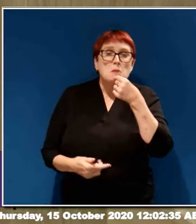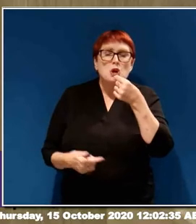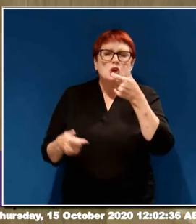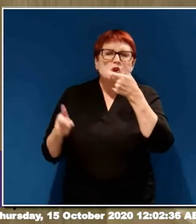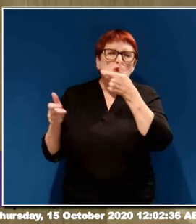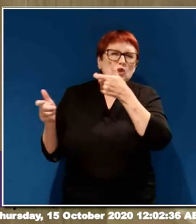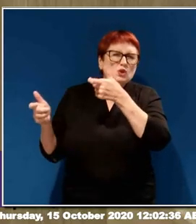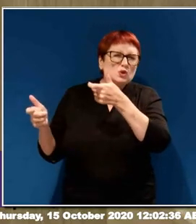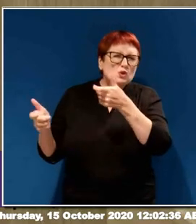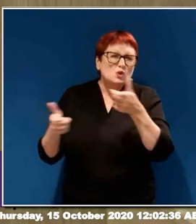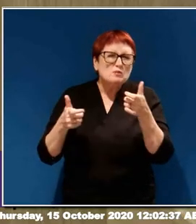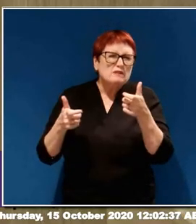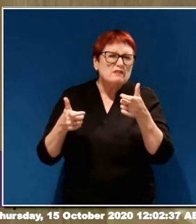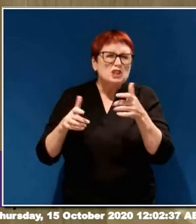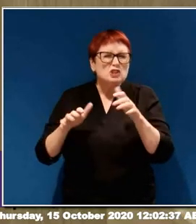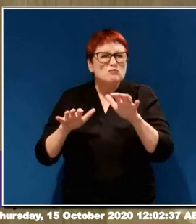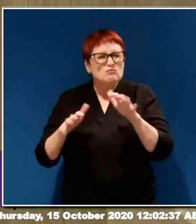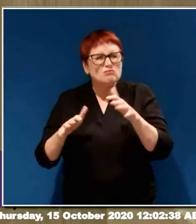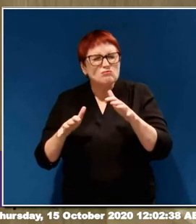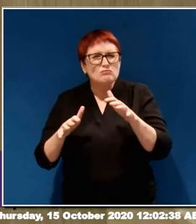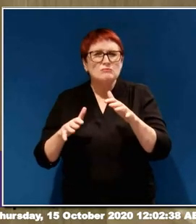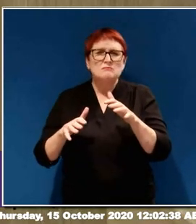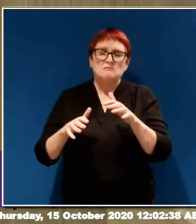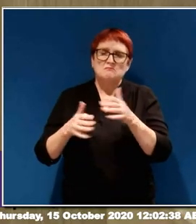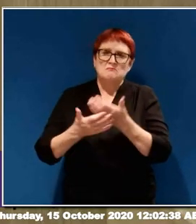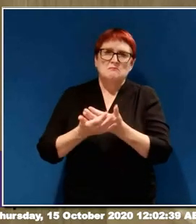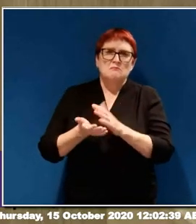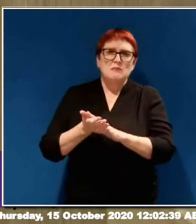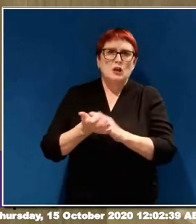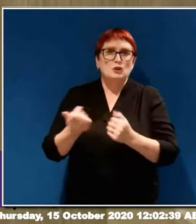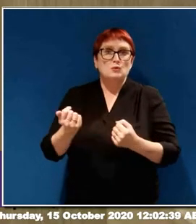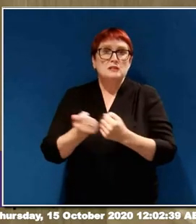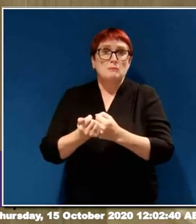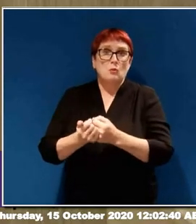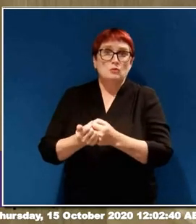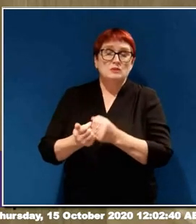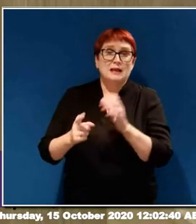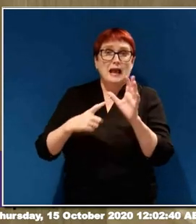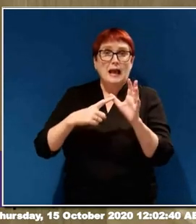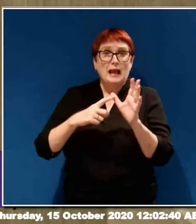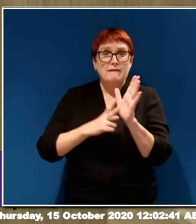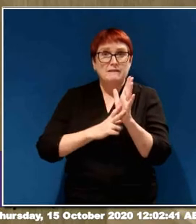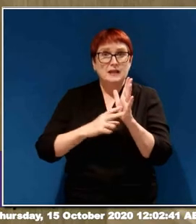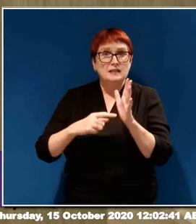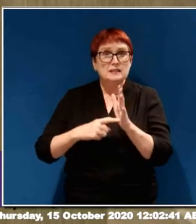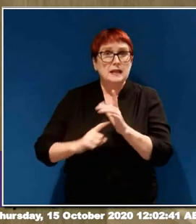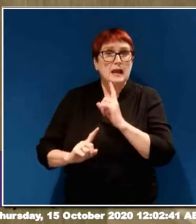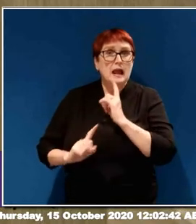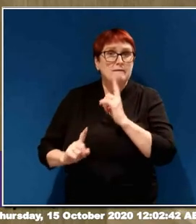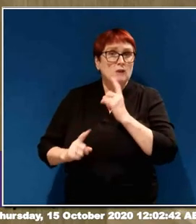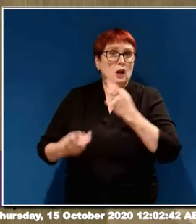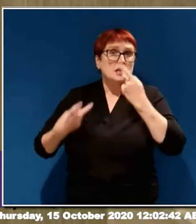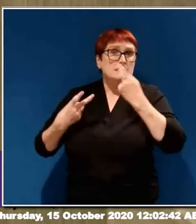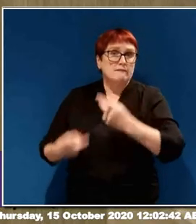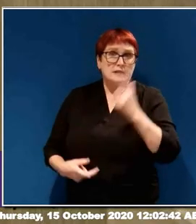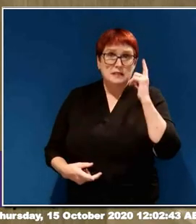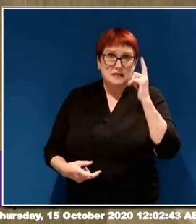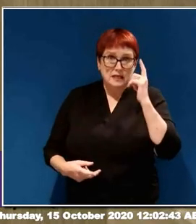around supporting advisory visiting teachers, the Heads of Special Education in schools.